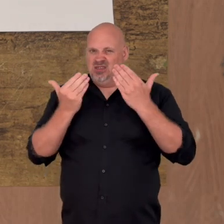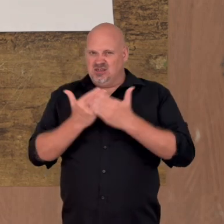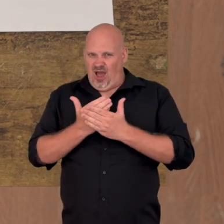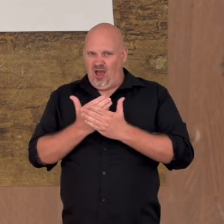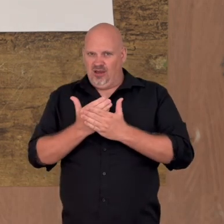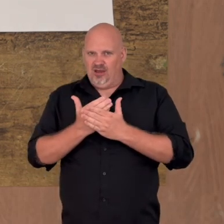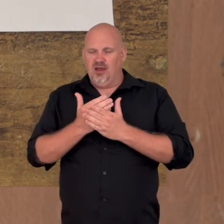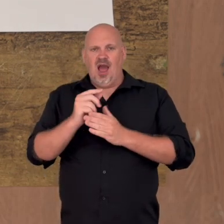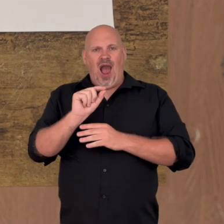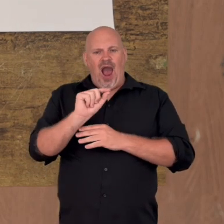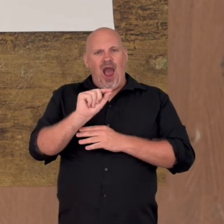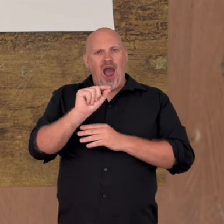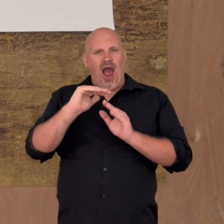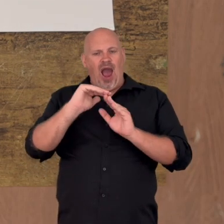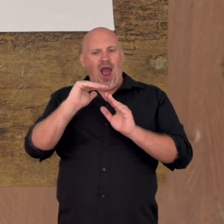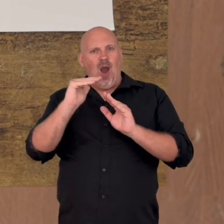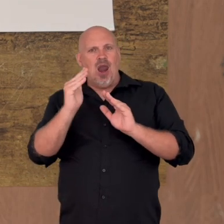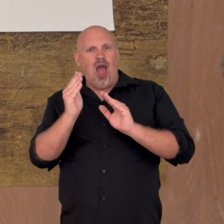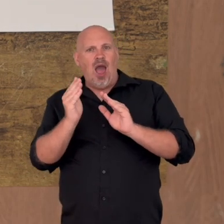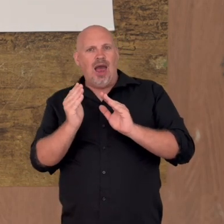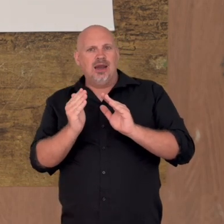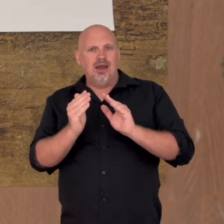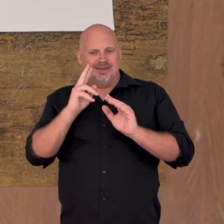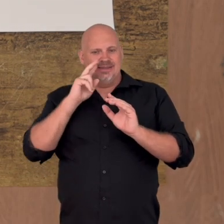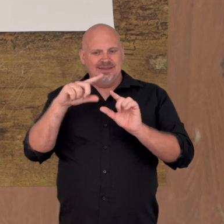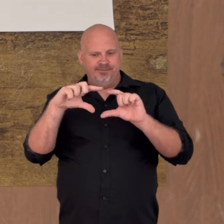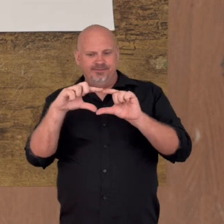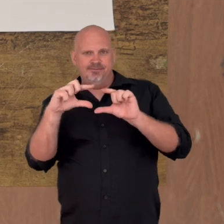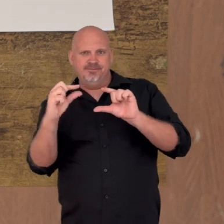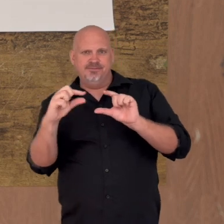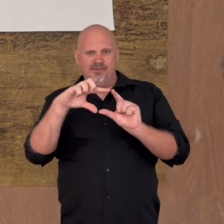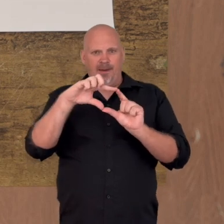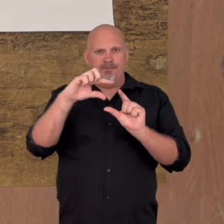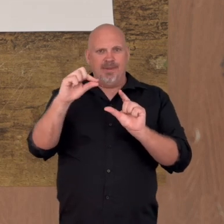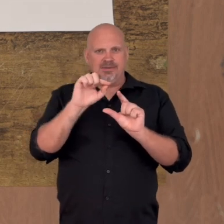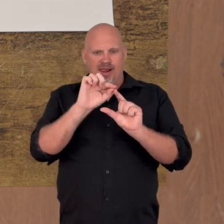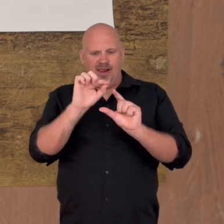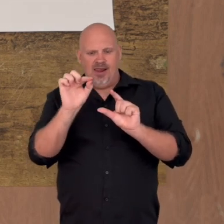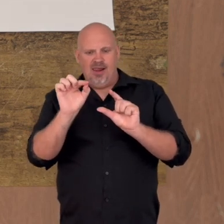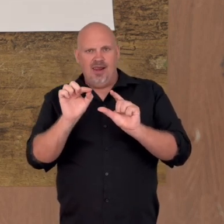part of the petals of the little flower when it dries up then we now add all the details of the